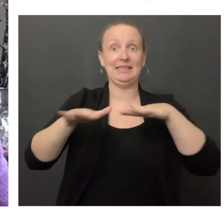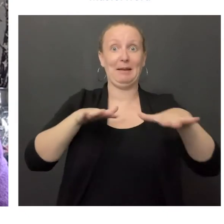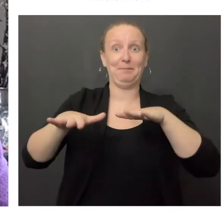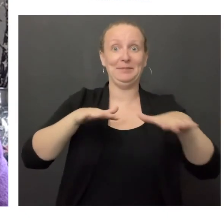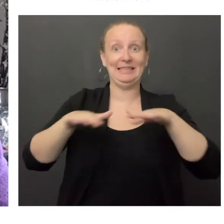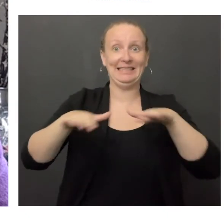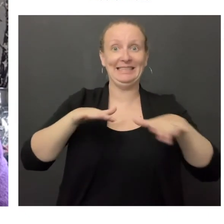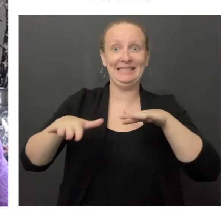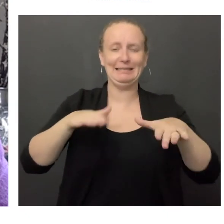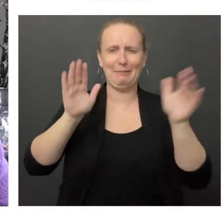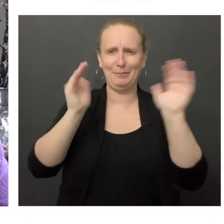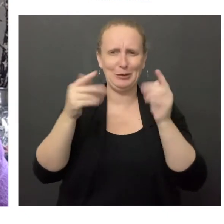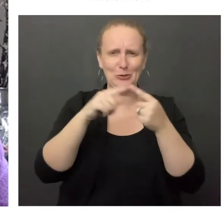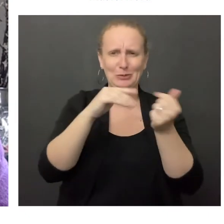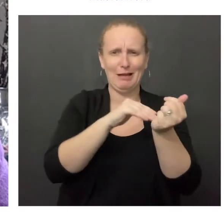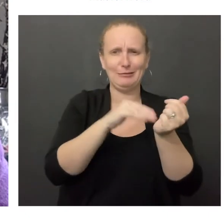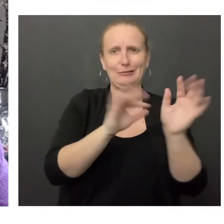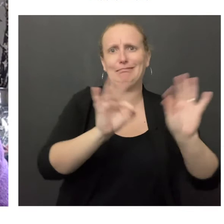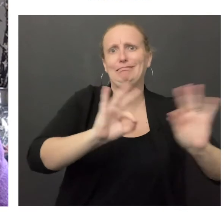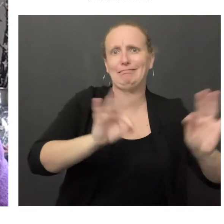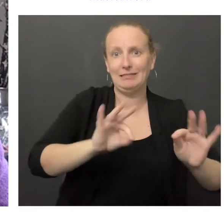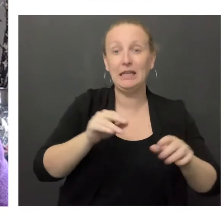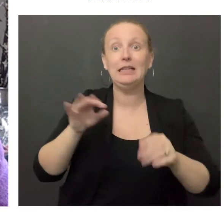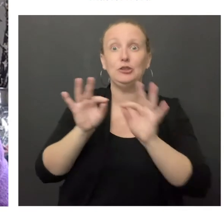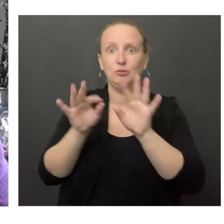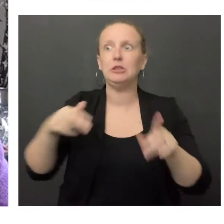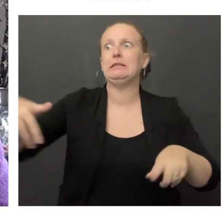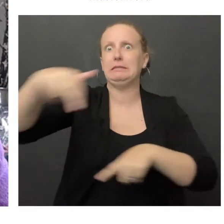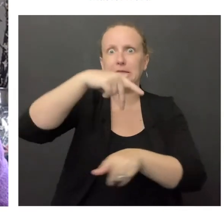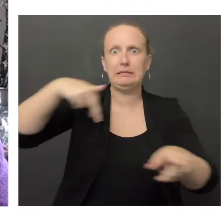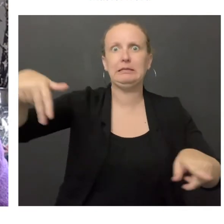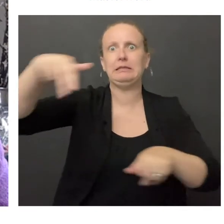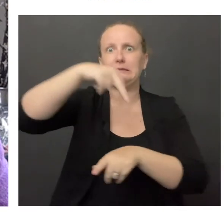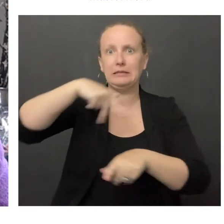They are like you said more embedded, more,